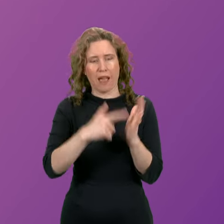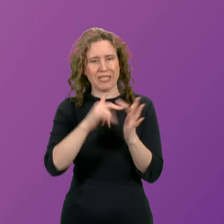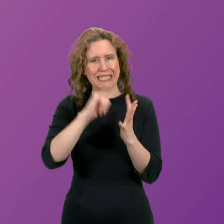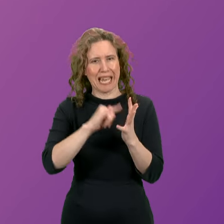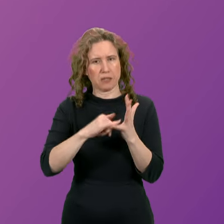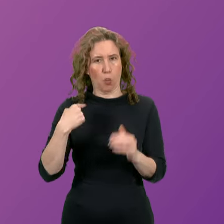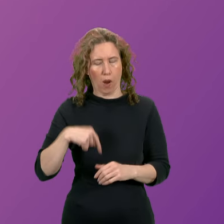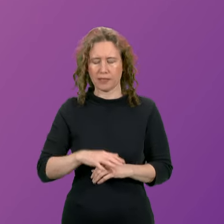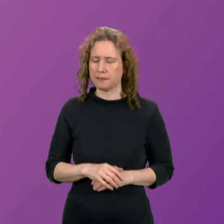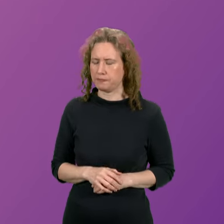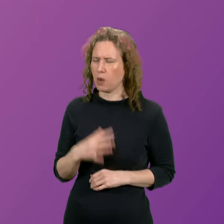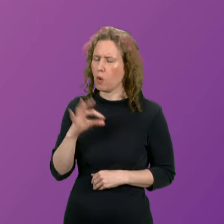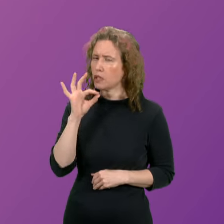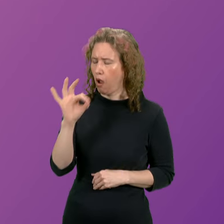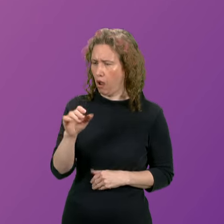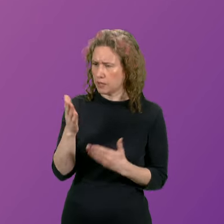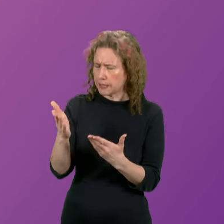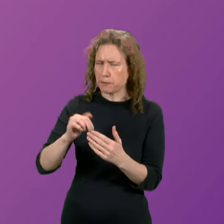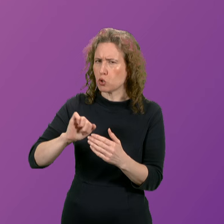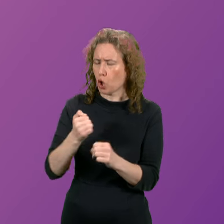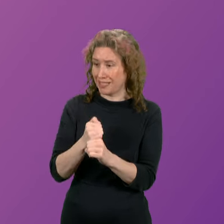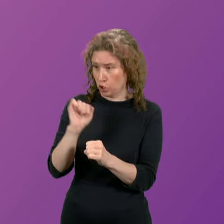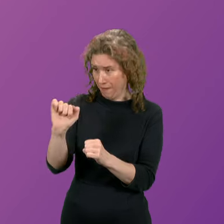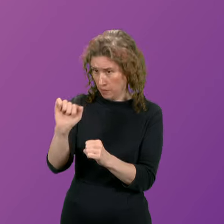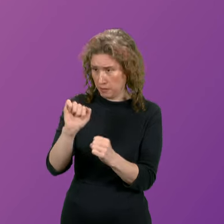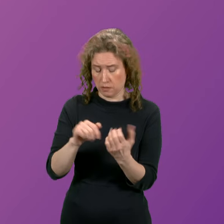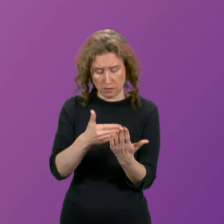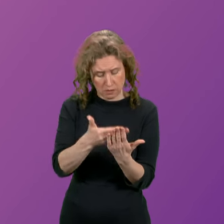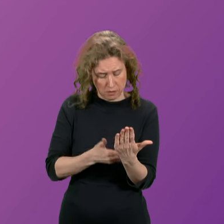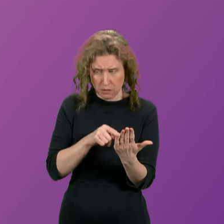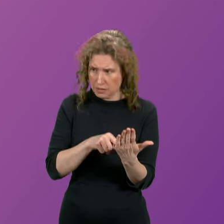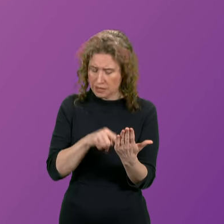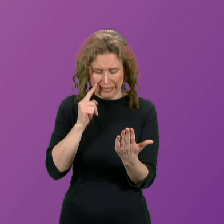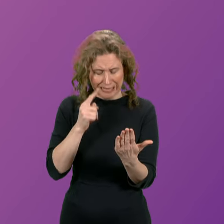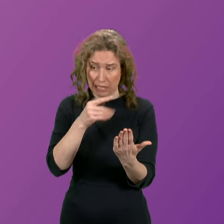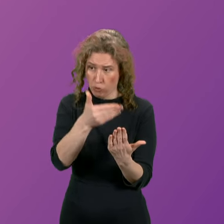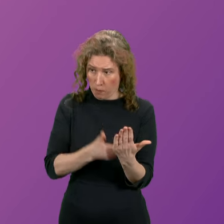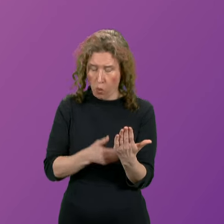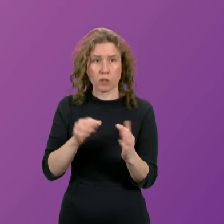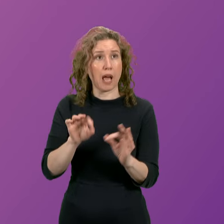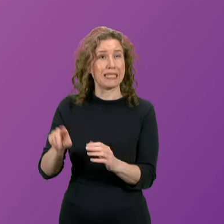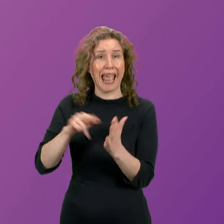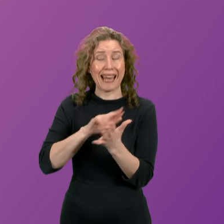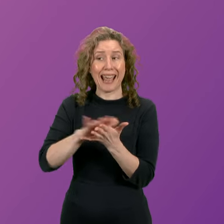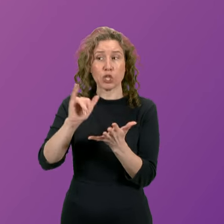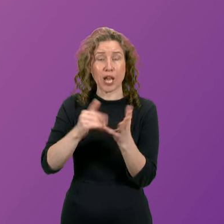To ask the First Minister what the Scottish Government’s response is to reports that no national health service board has implemented